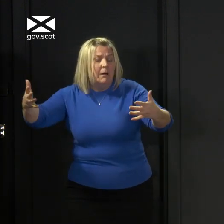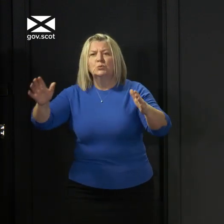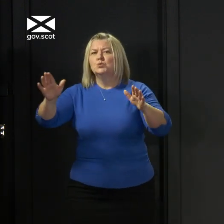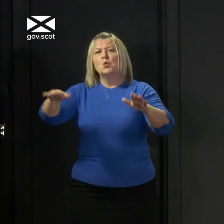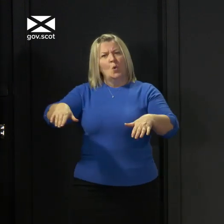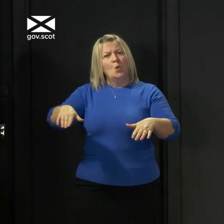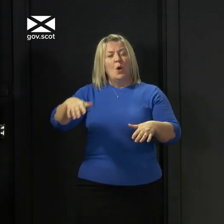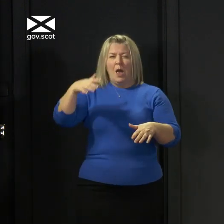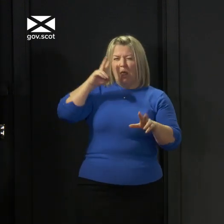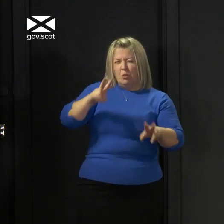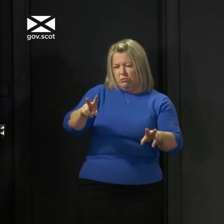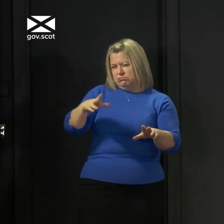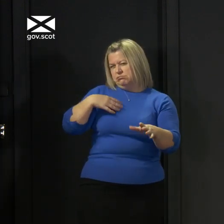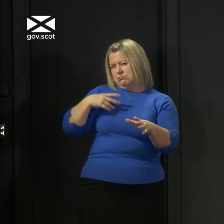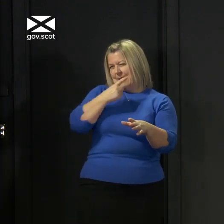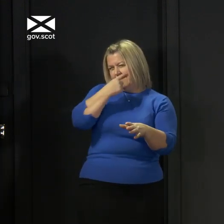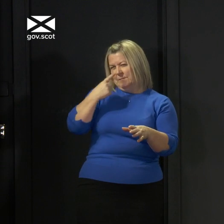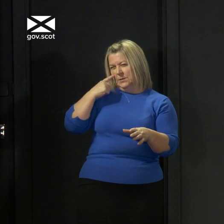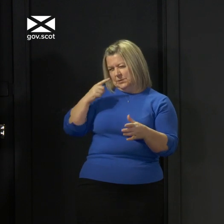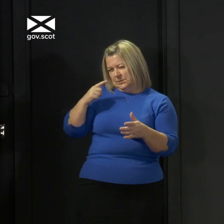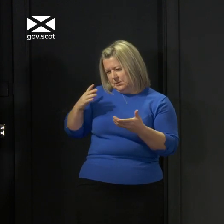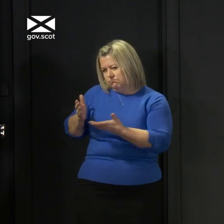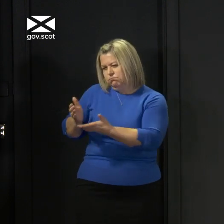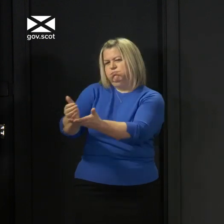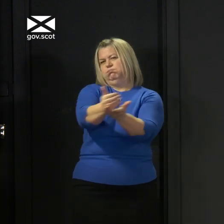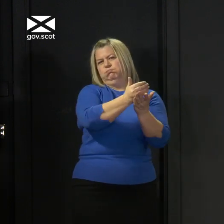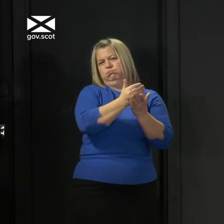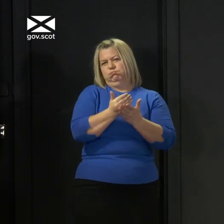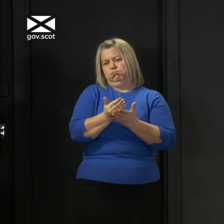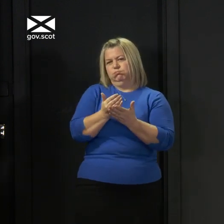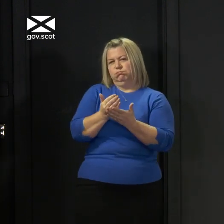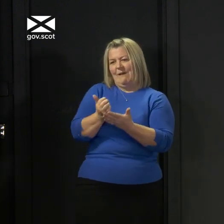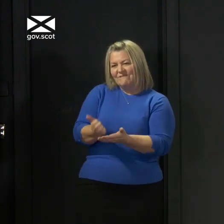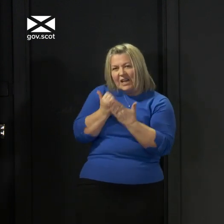get apply the better judgement to that and continue on a path that is very